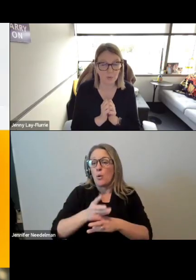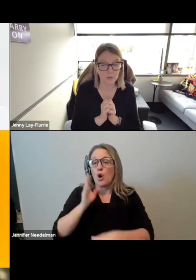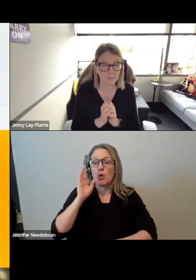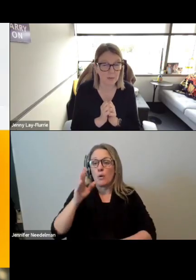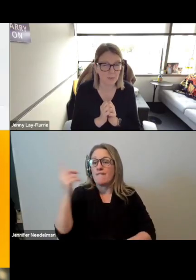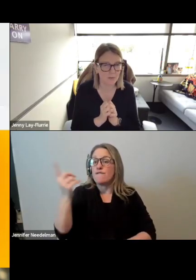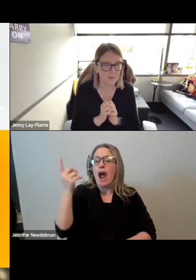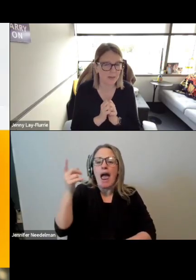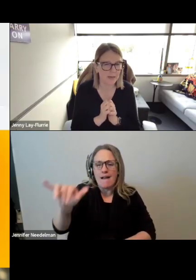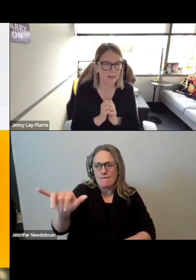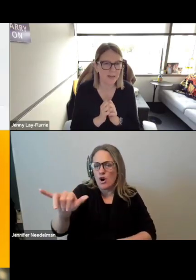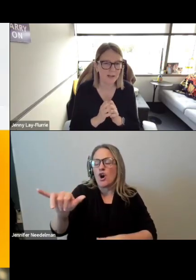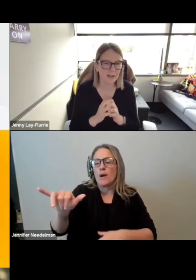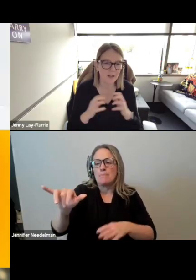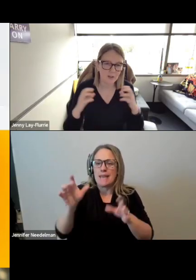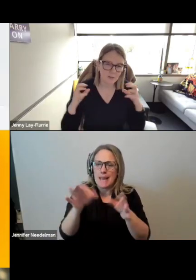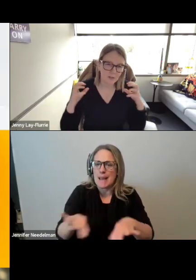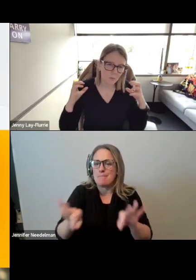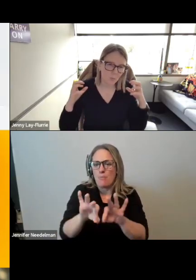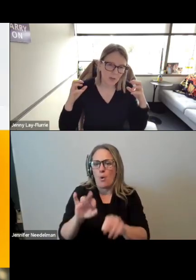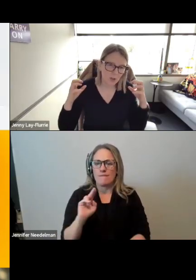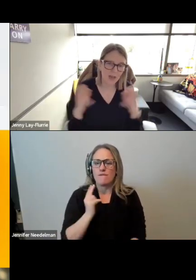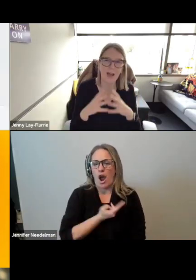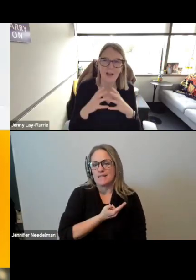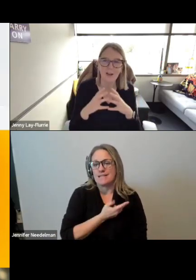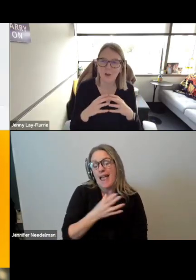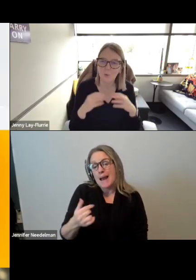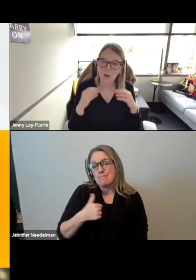Important to me personally. It's just, we share.